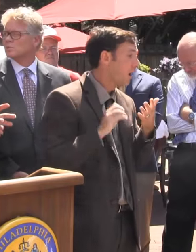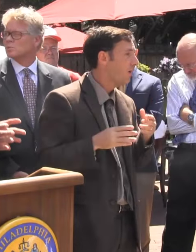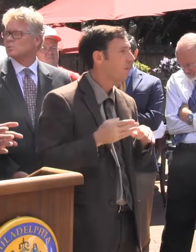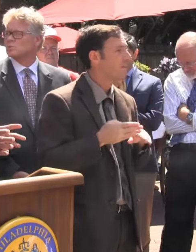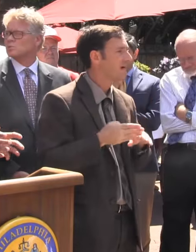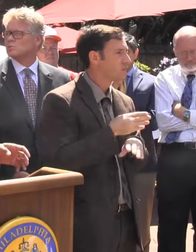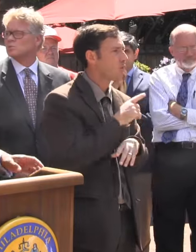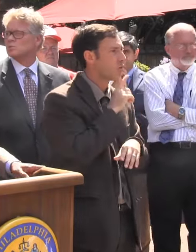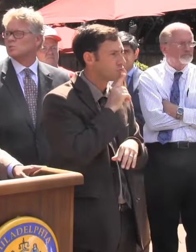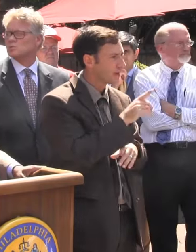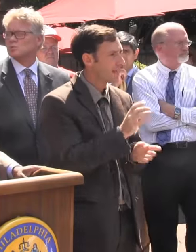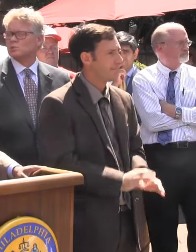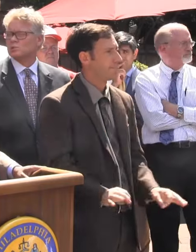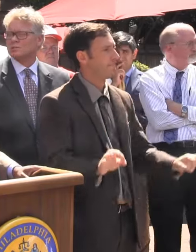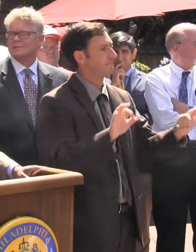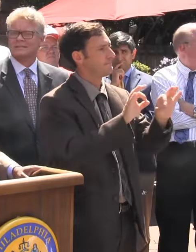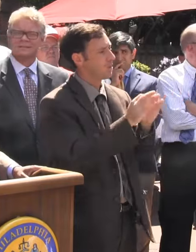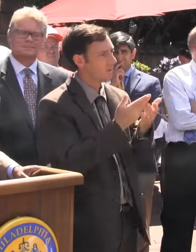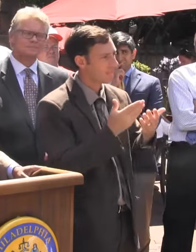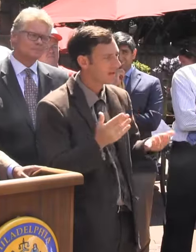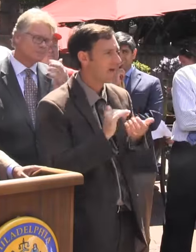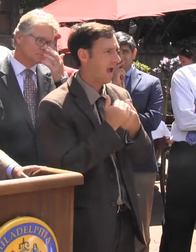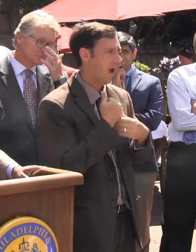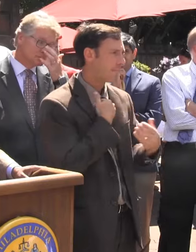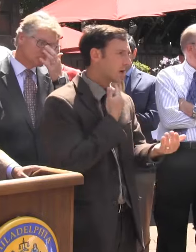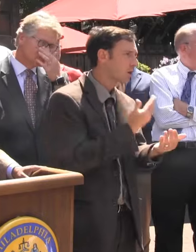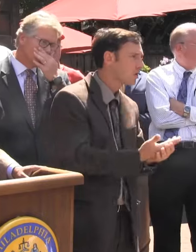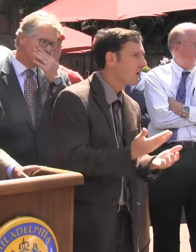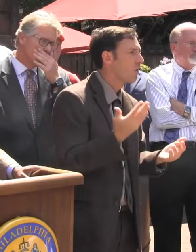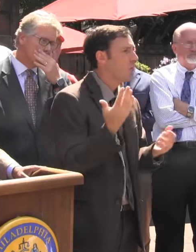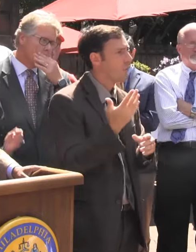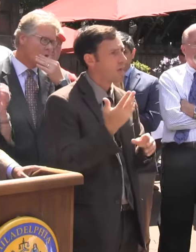substance of how am I going to get there, what's the traffic route, what's going on